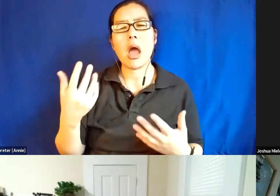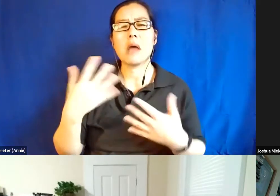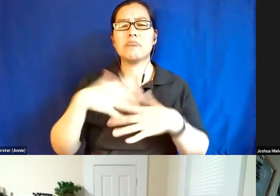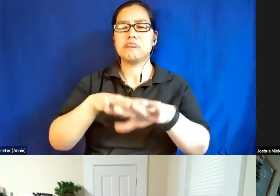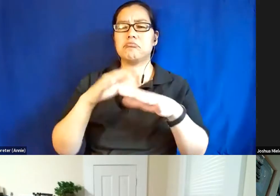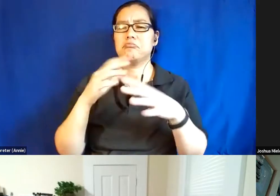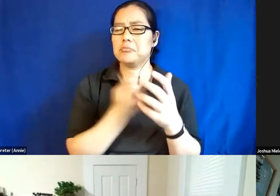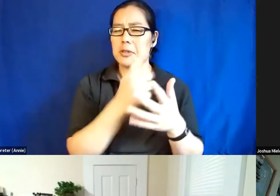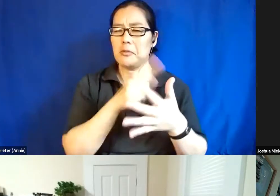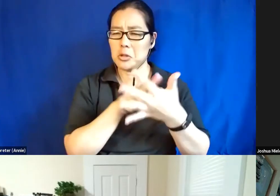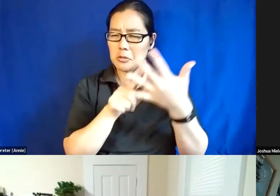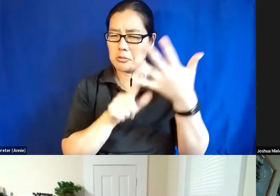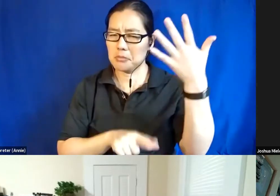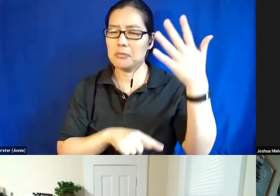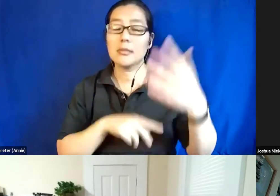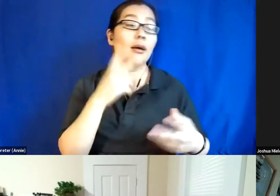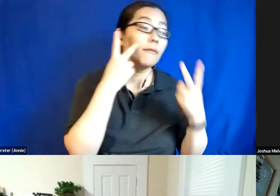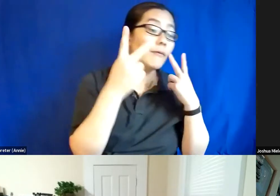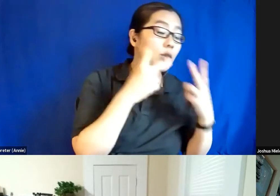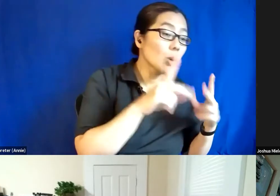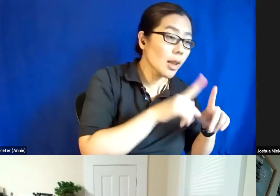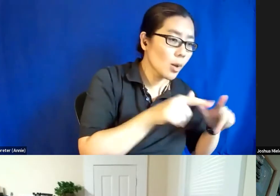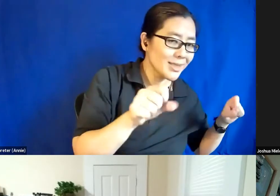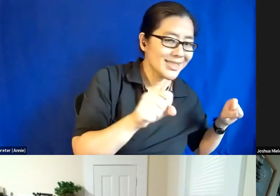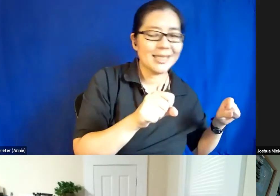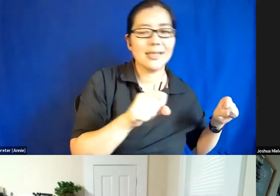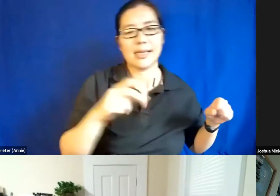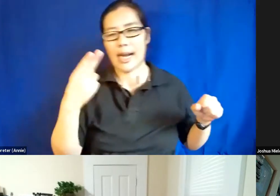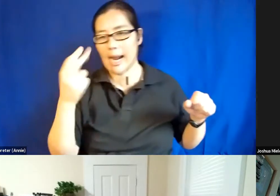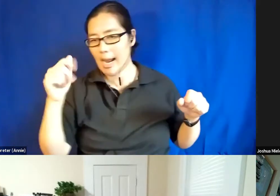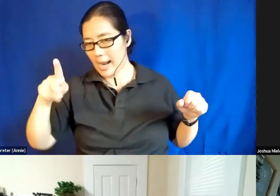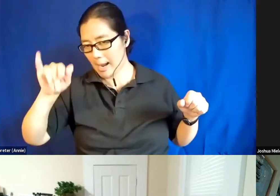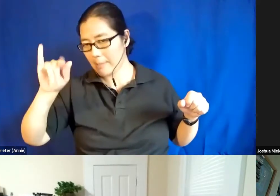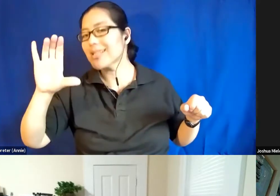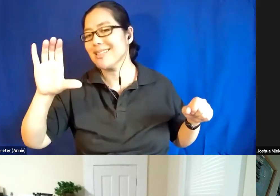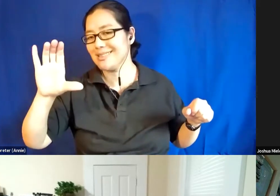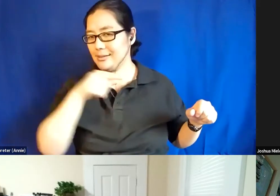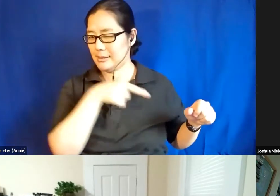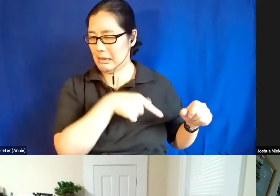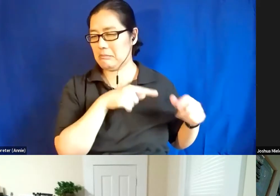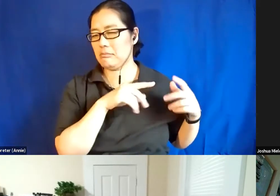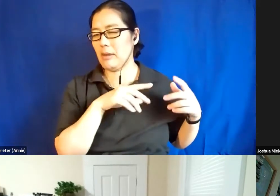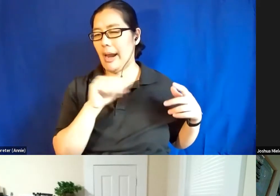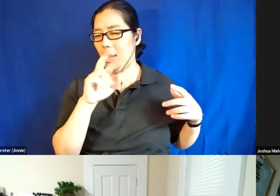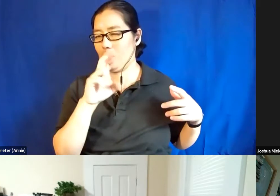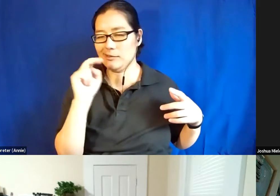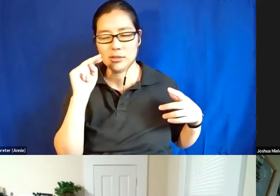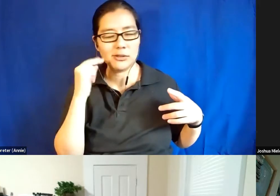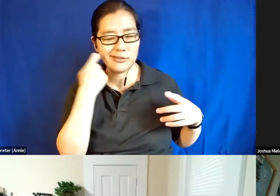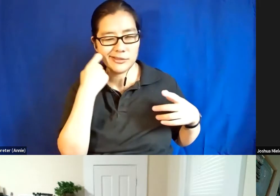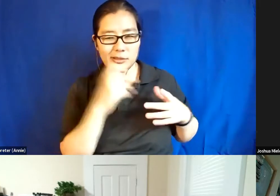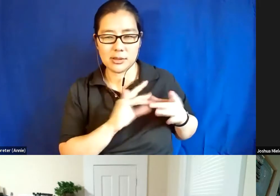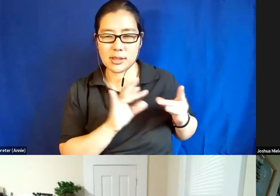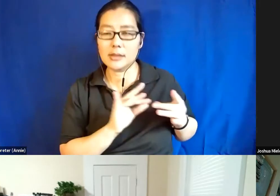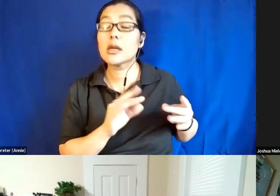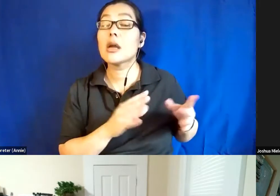linguistics with the haptics that Aaron mentioned and coding so we'll hopefully have all these materials